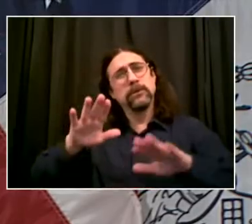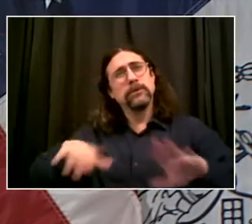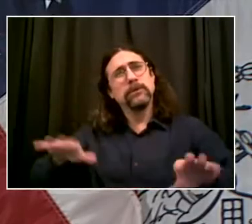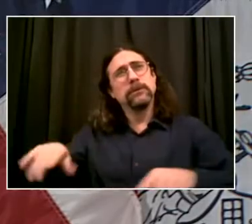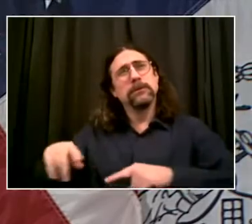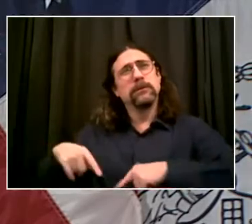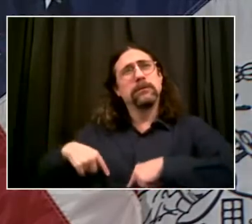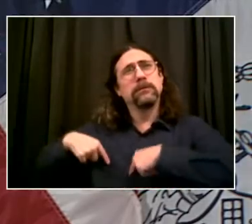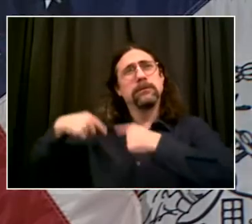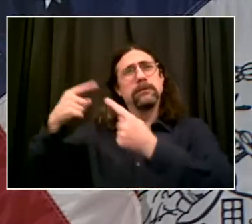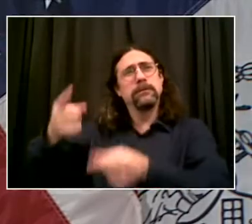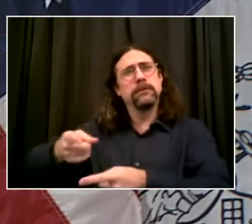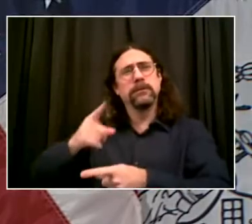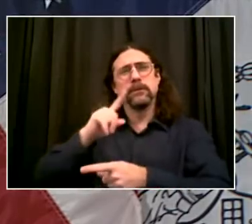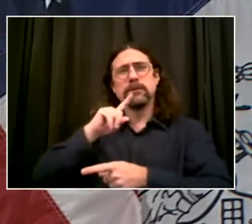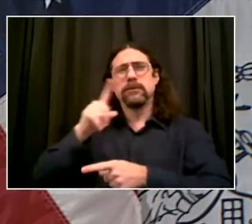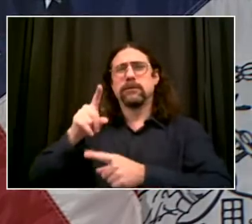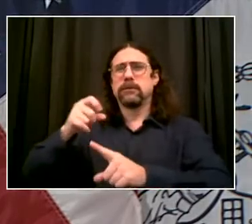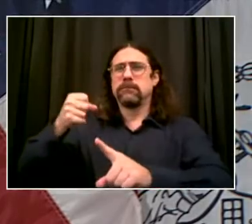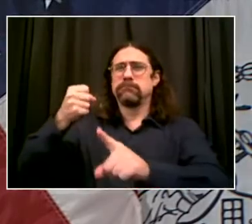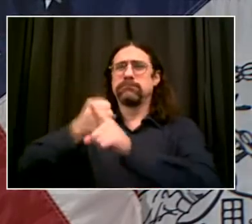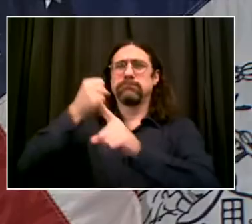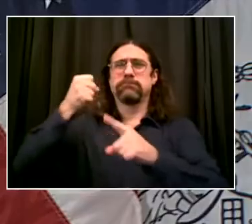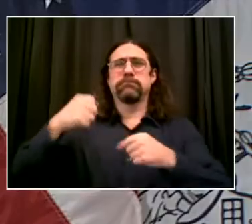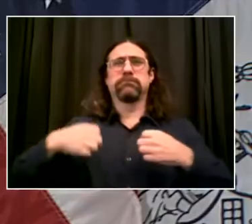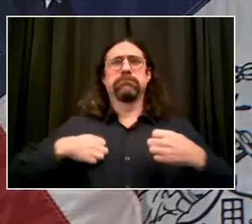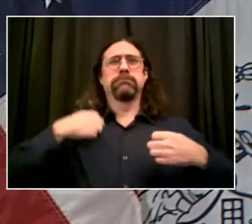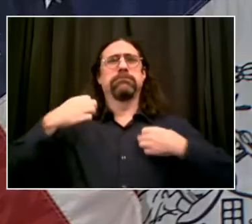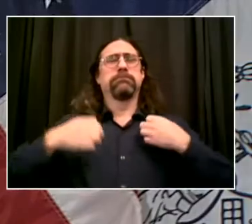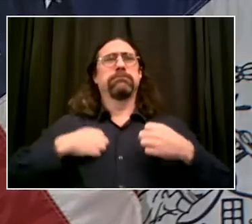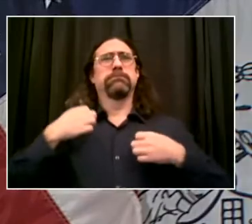EDUCATION AND THEIR DISRUPTION TO EDUCATION. THEY HAVE GONE THROUGH H A LOT EMOTIONALLY. EVERYTHING IS